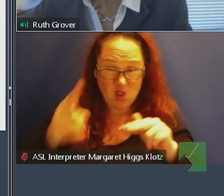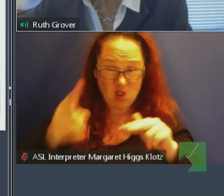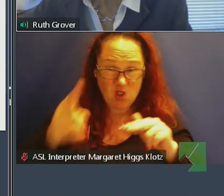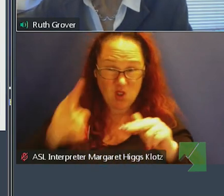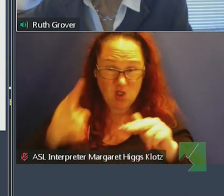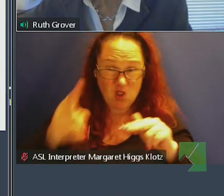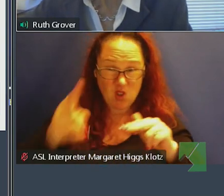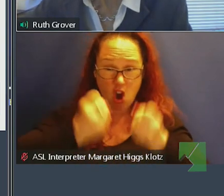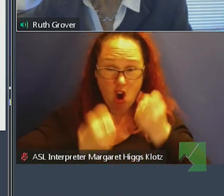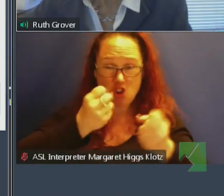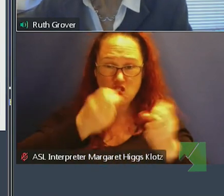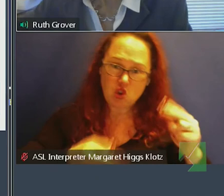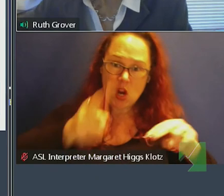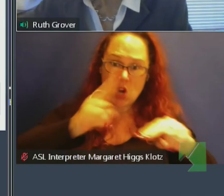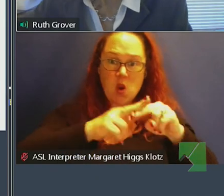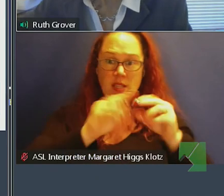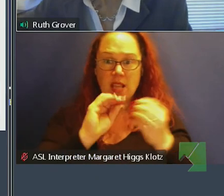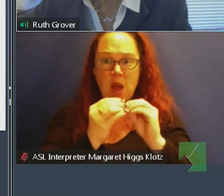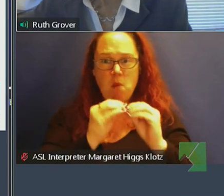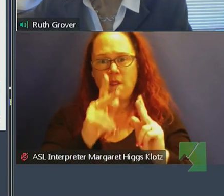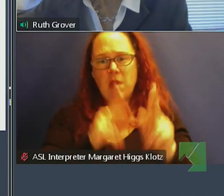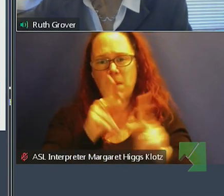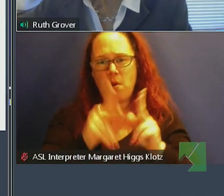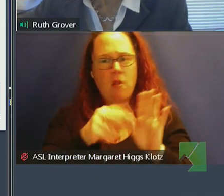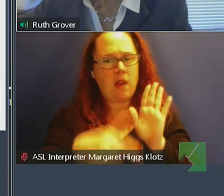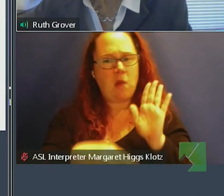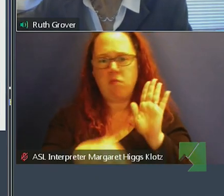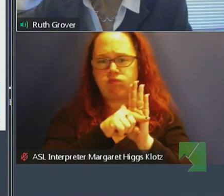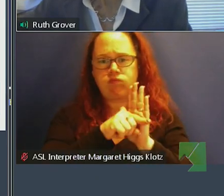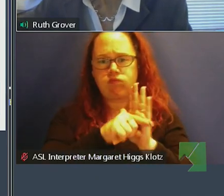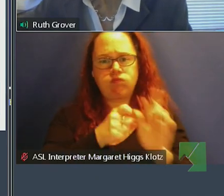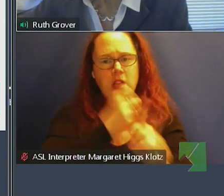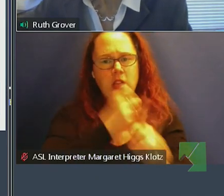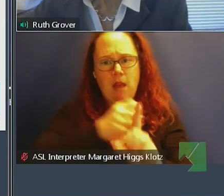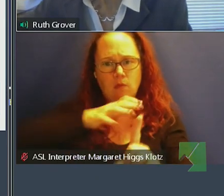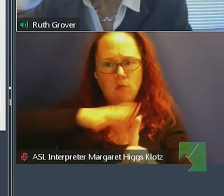dissipated, negative offsite impacts on the surrounding area because the